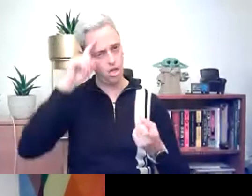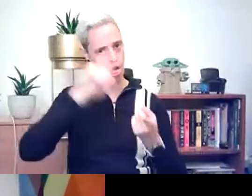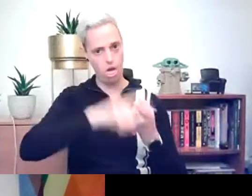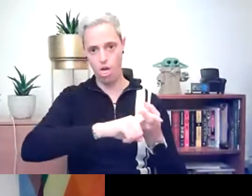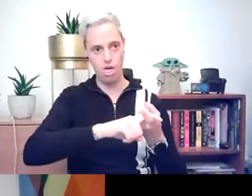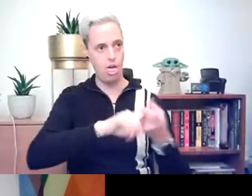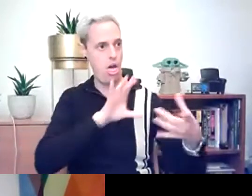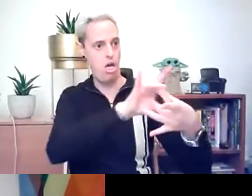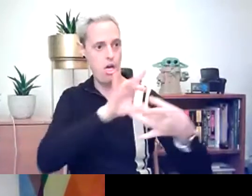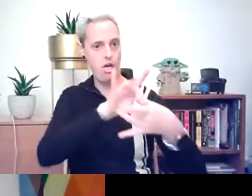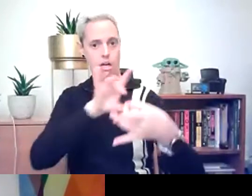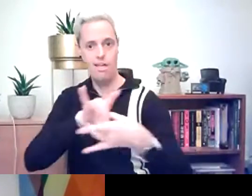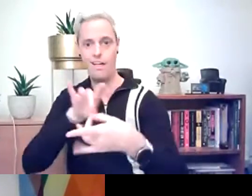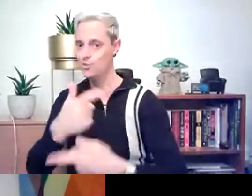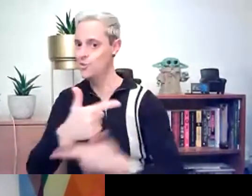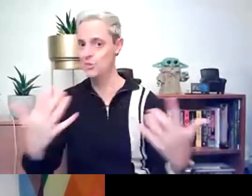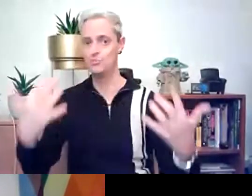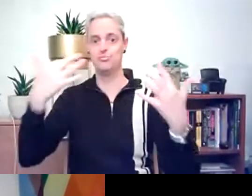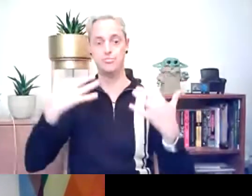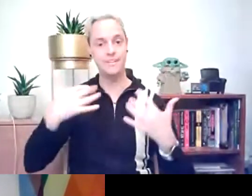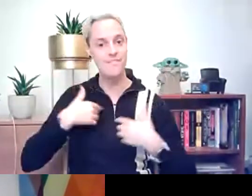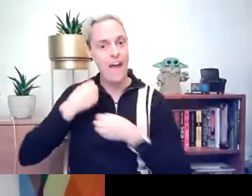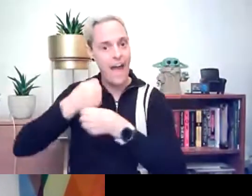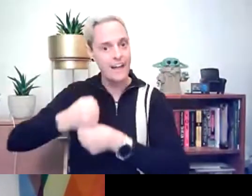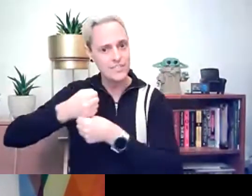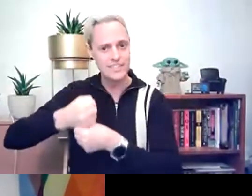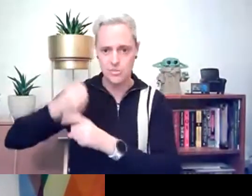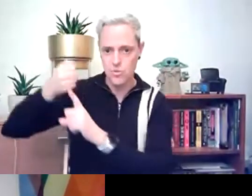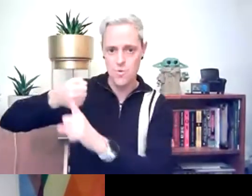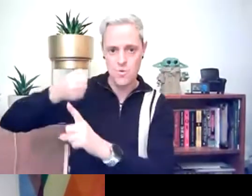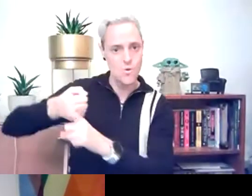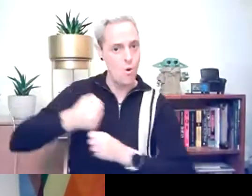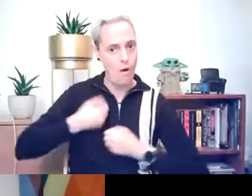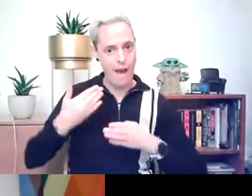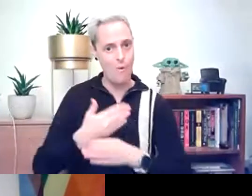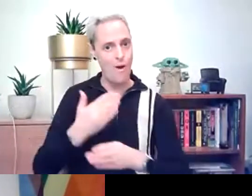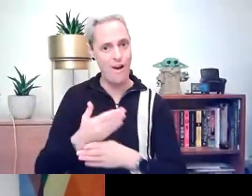people who are activists are engaged in this kind of work is, you know, there's always